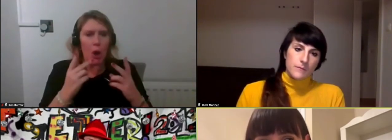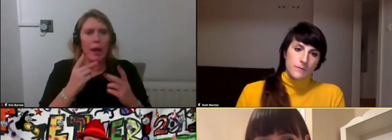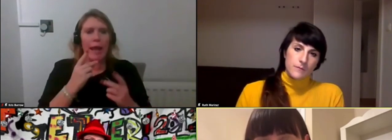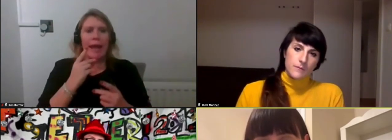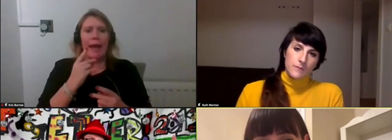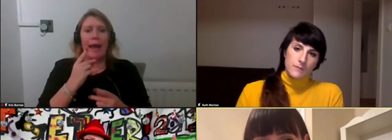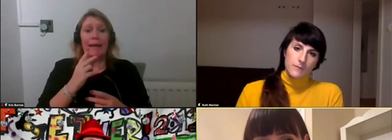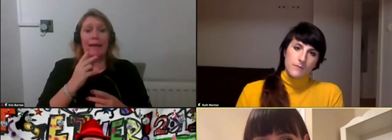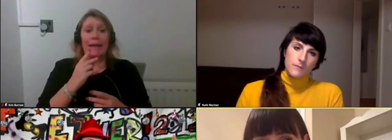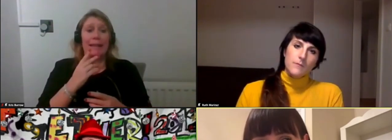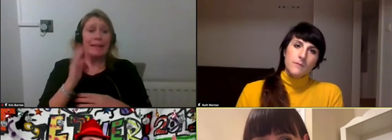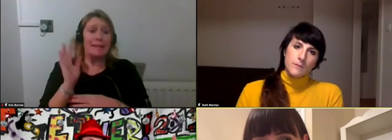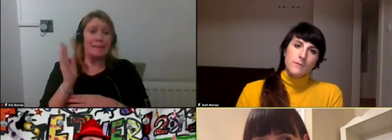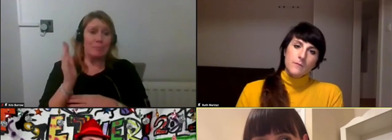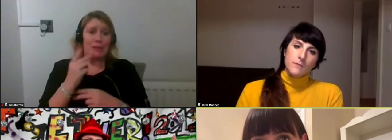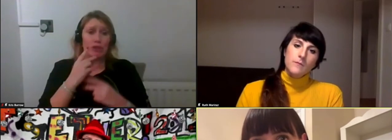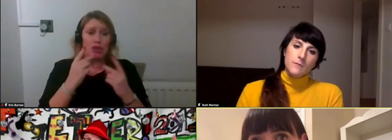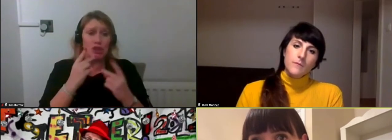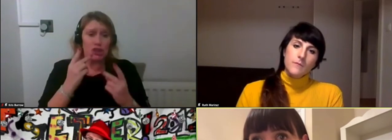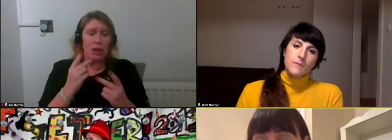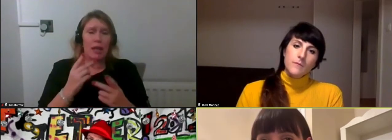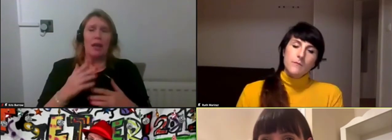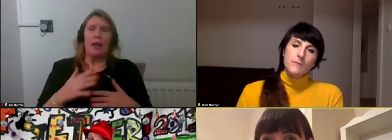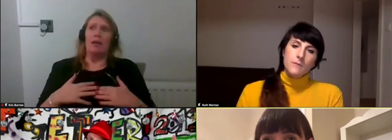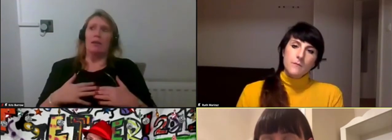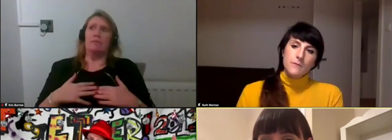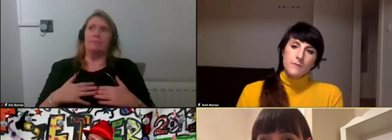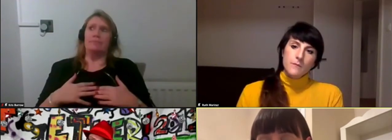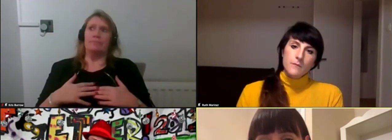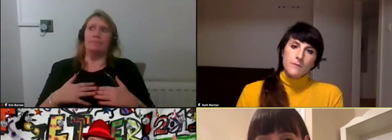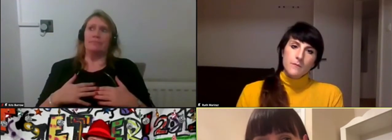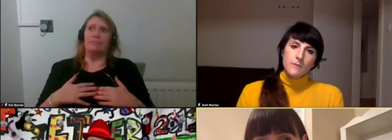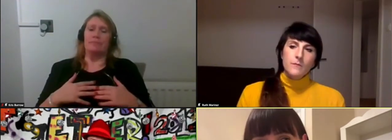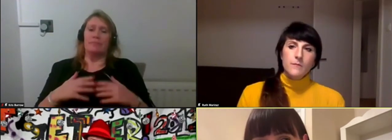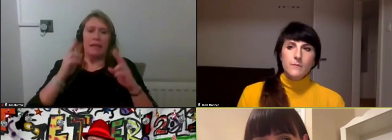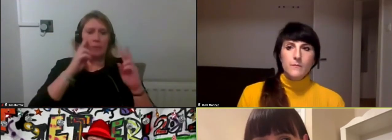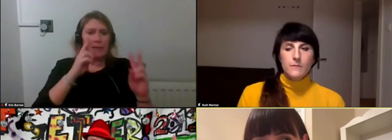imagery that you had already produced. I think it was seeing how beautiful it was.